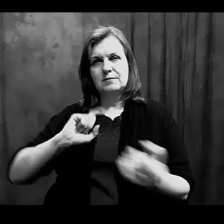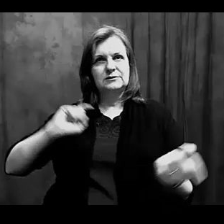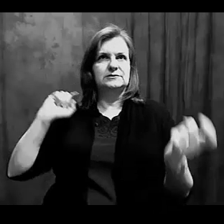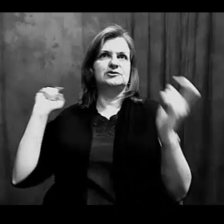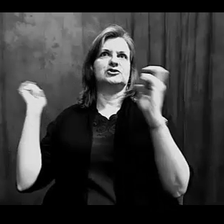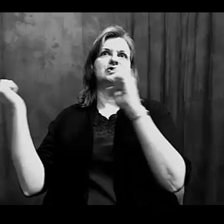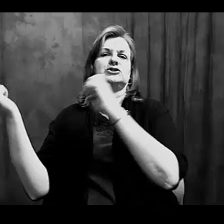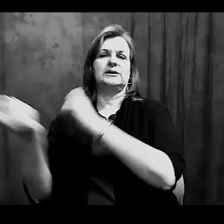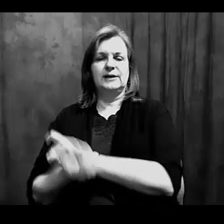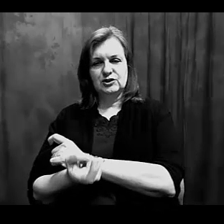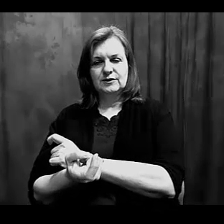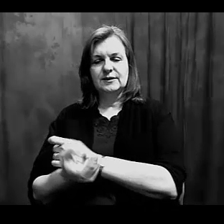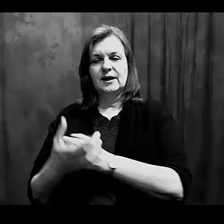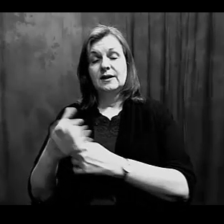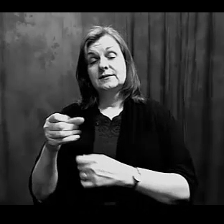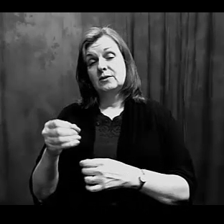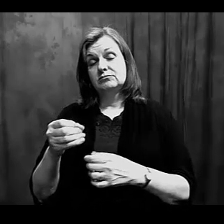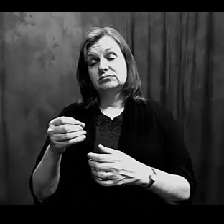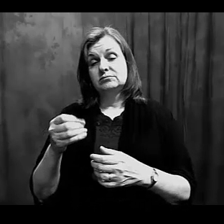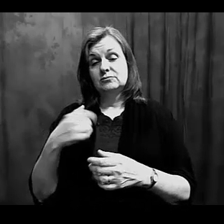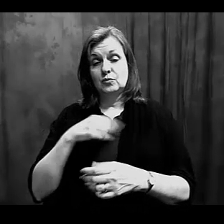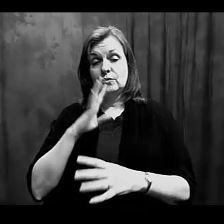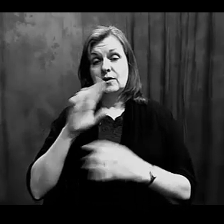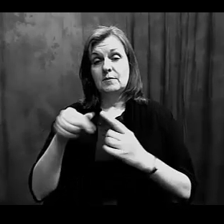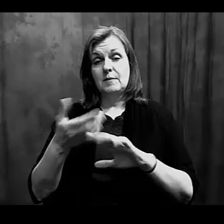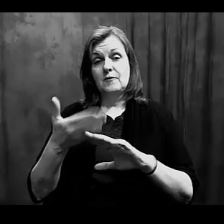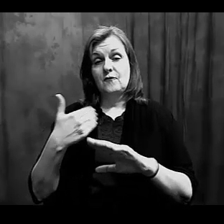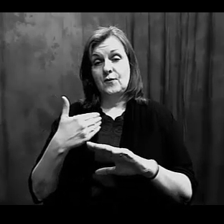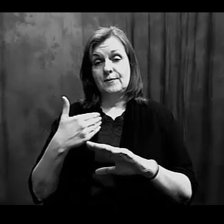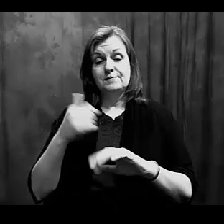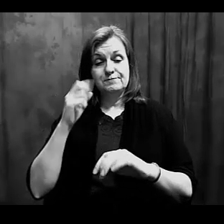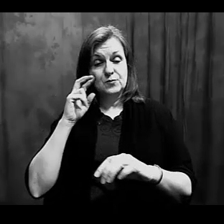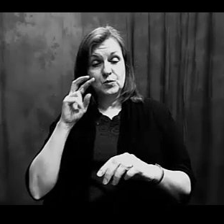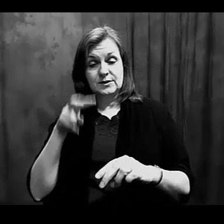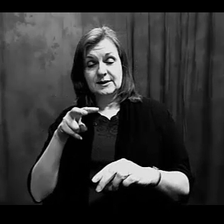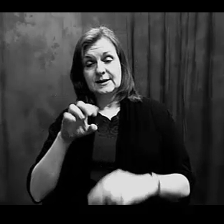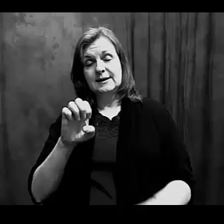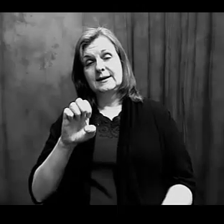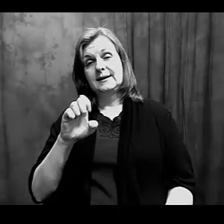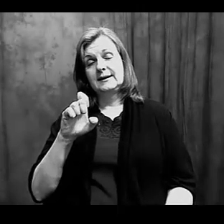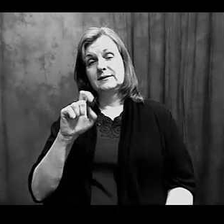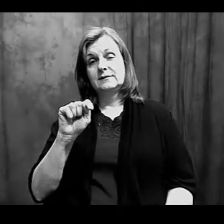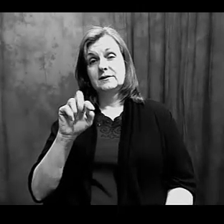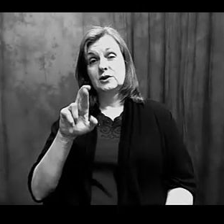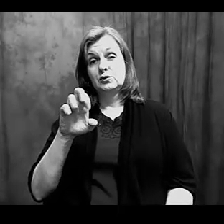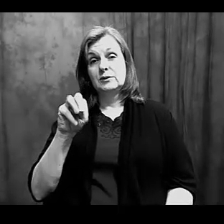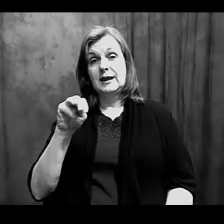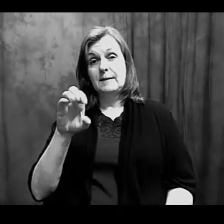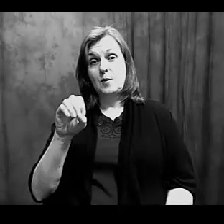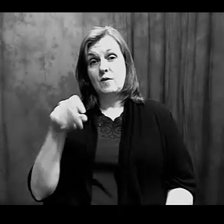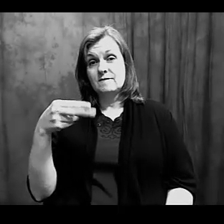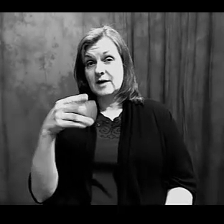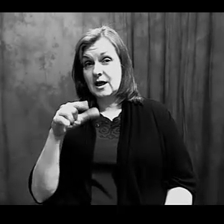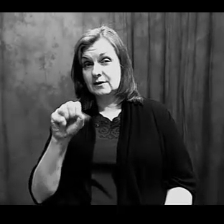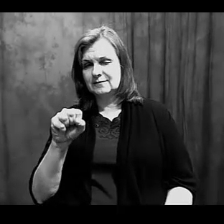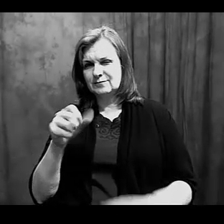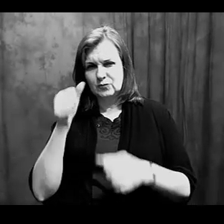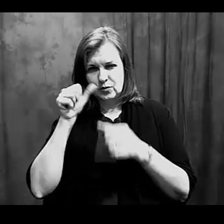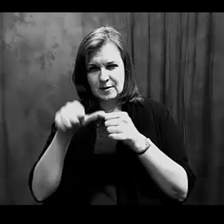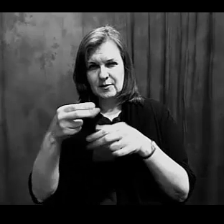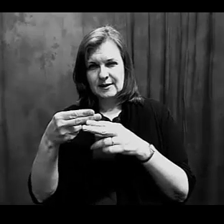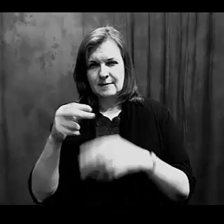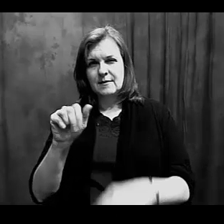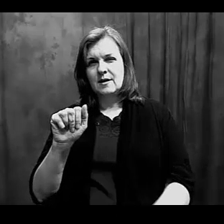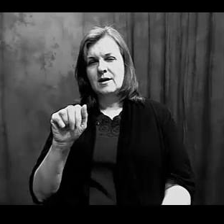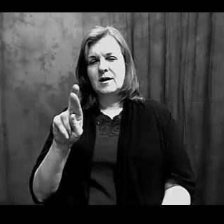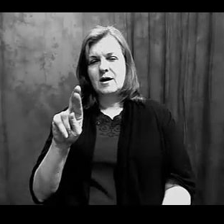even the biggest changes in the environment - so we've talked before that we can actually look at extremophiles